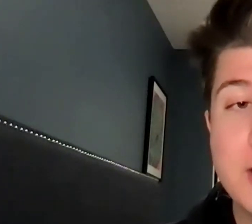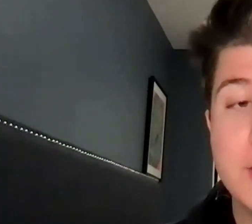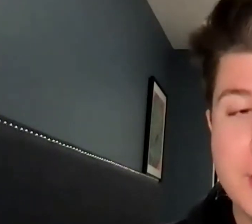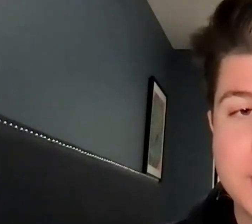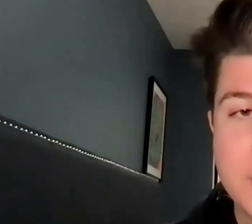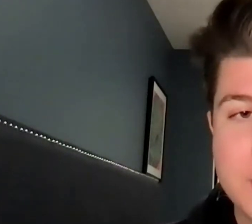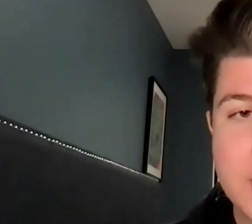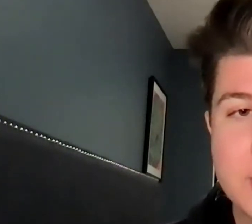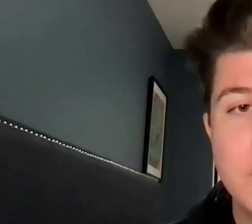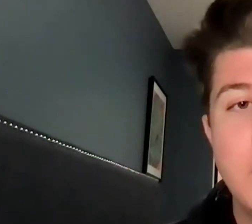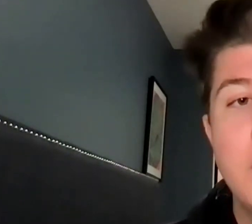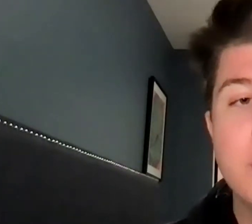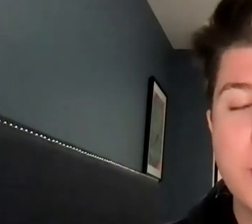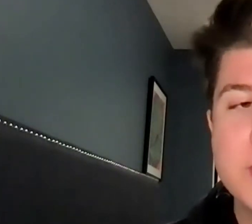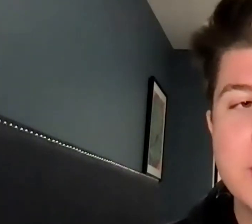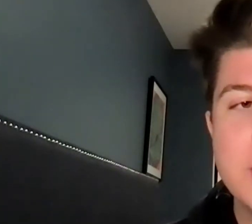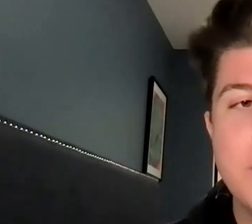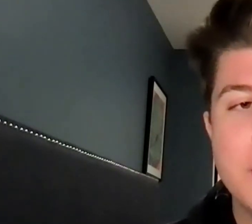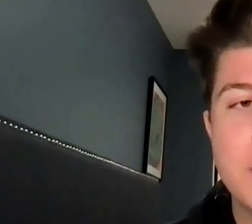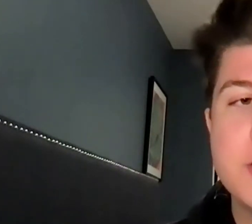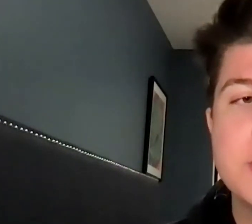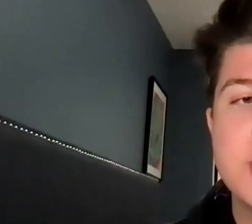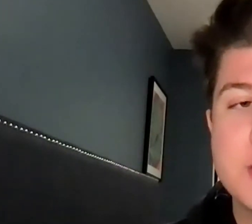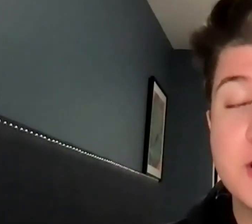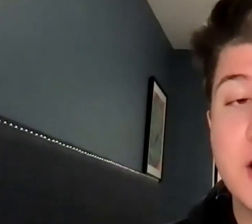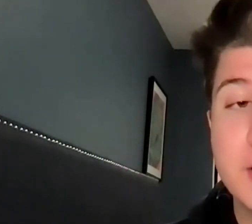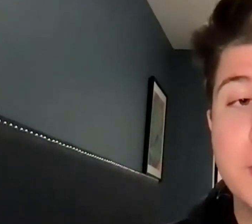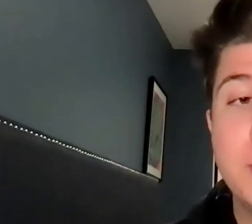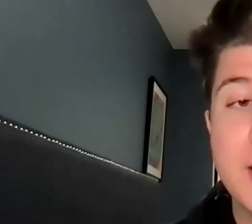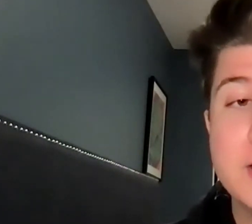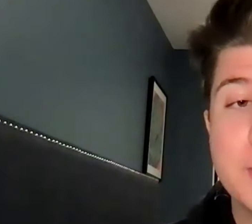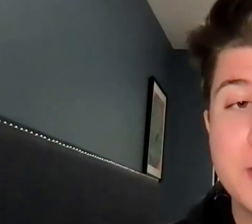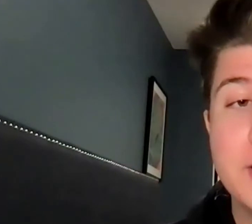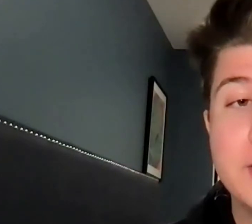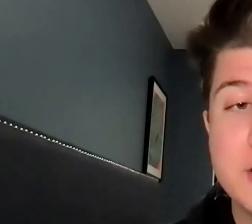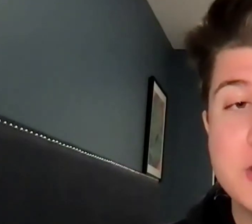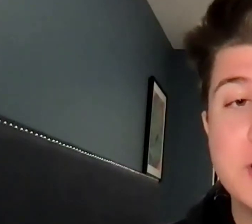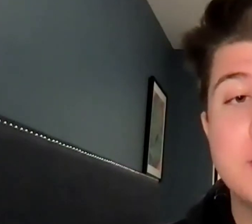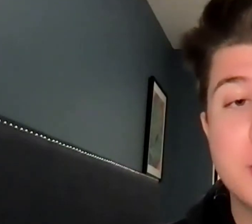on legal services representative harrod also chairs the colorado black democratic legislative